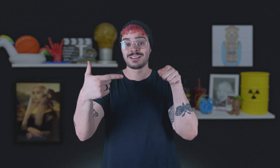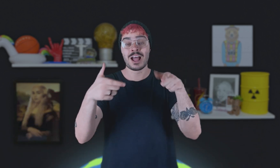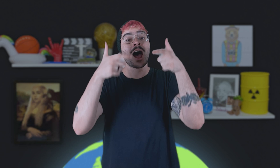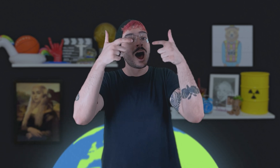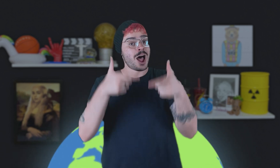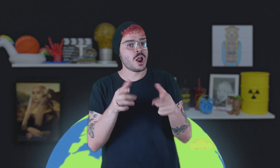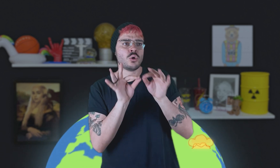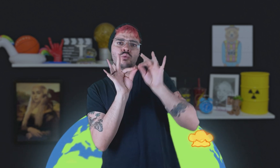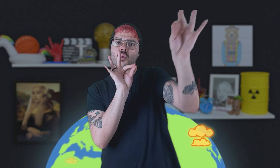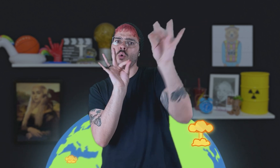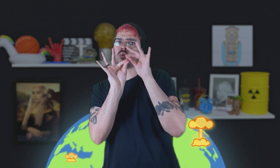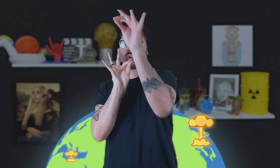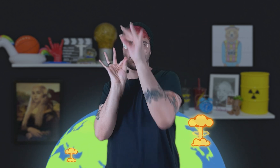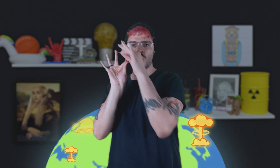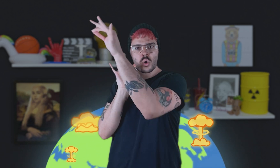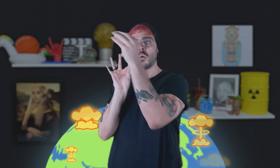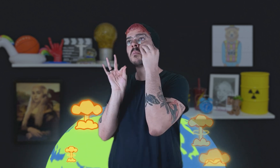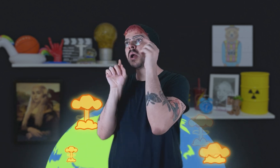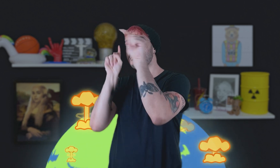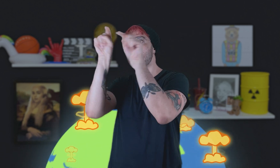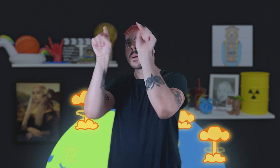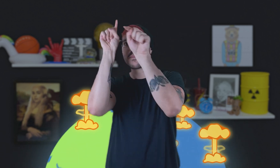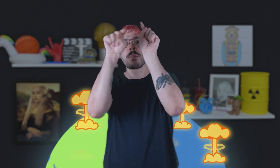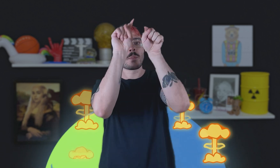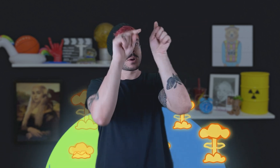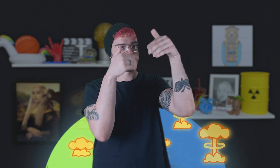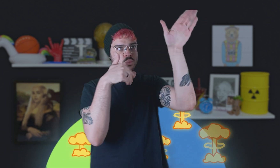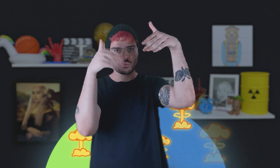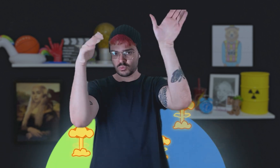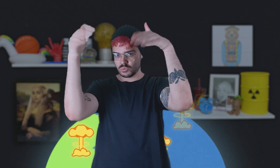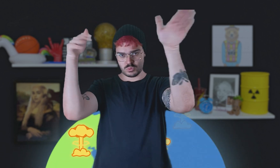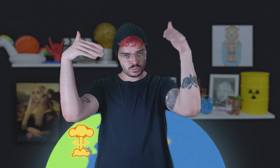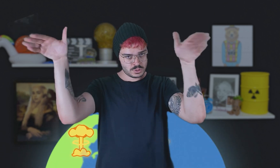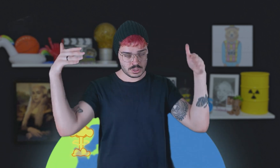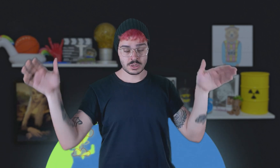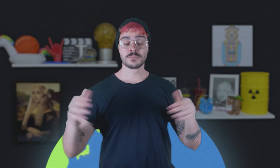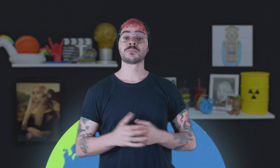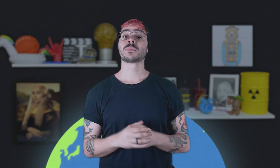in several places far from their countries,